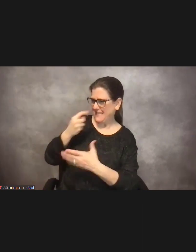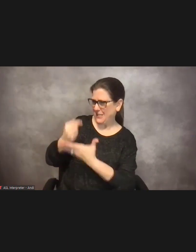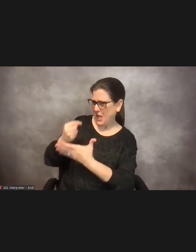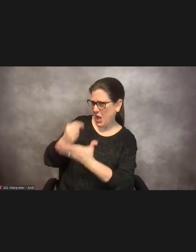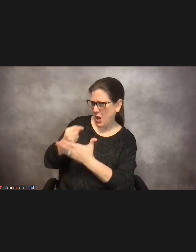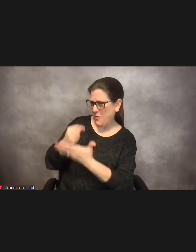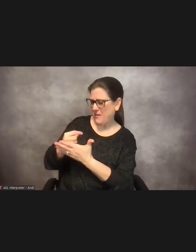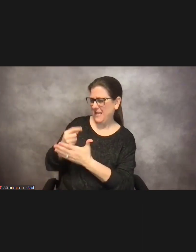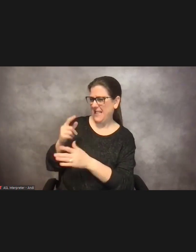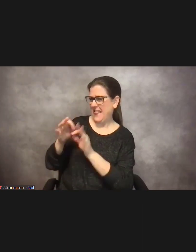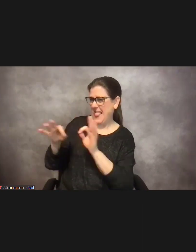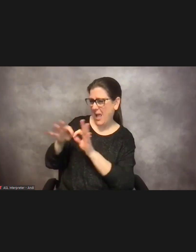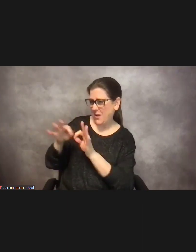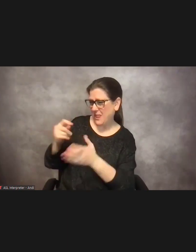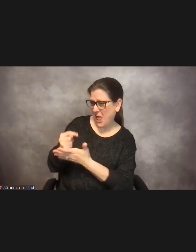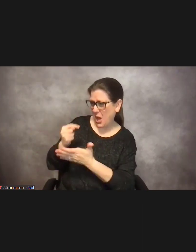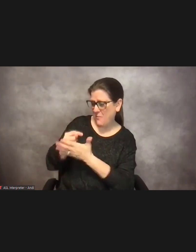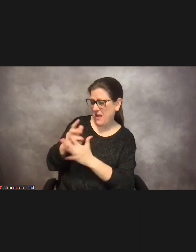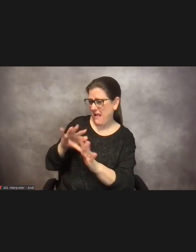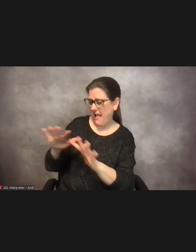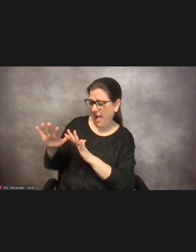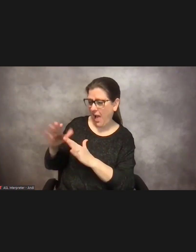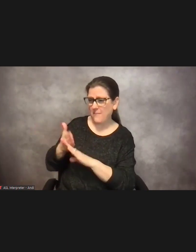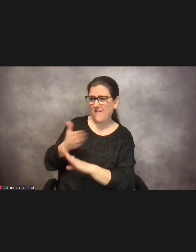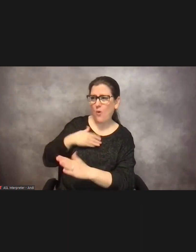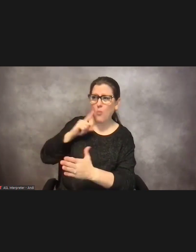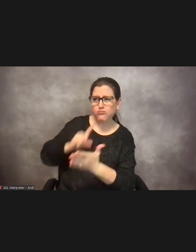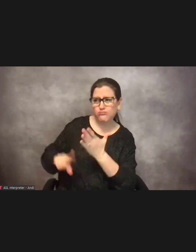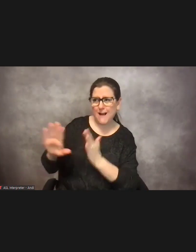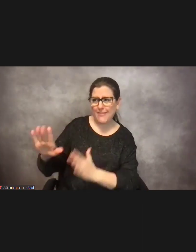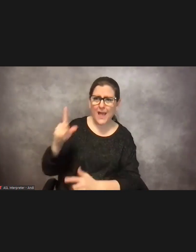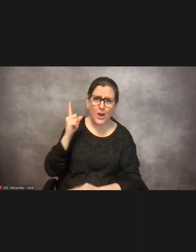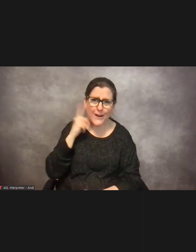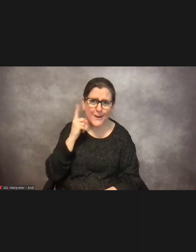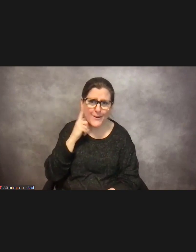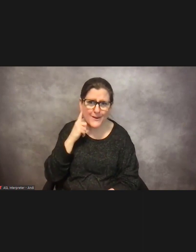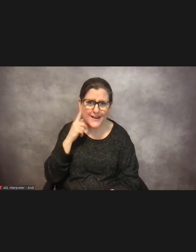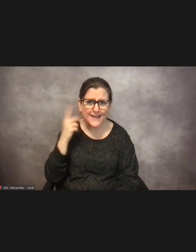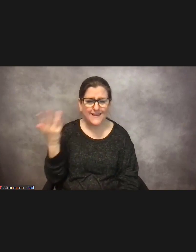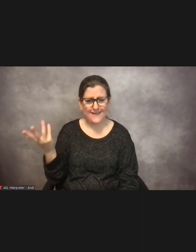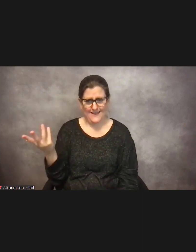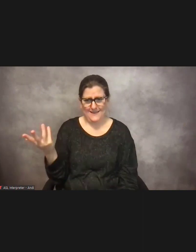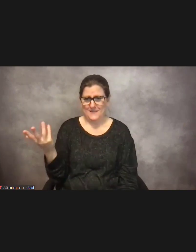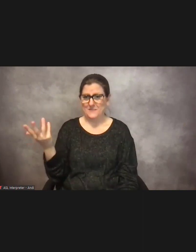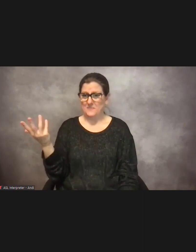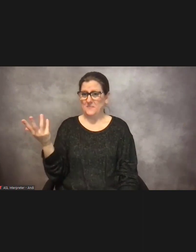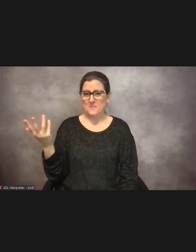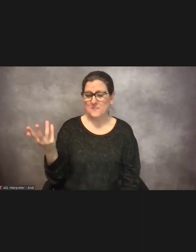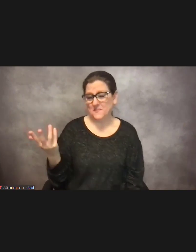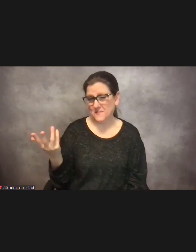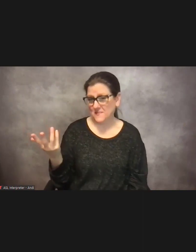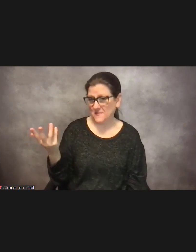to start doing speech therapy or language therapy interventions with children when we haven't, first, established whether their